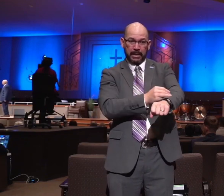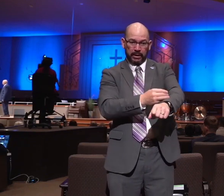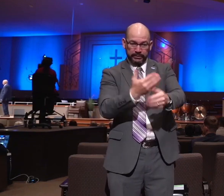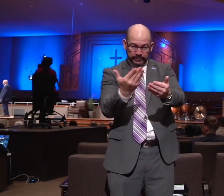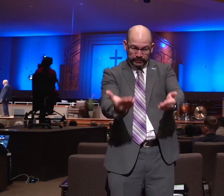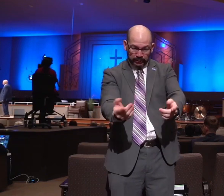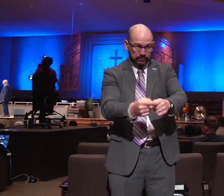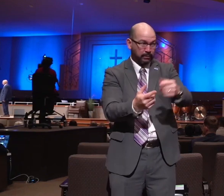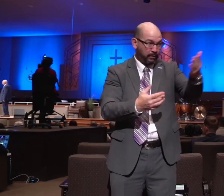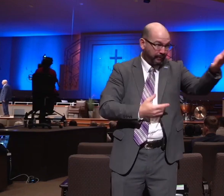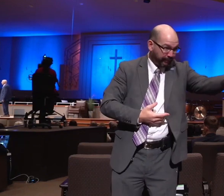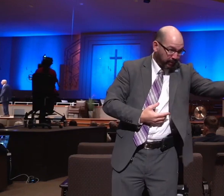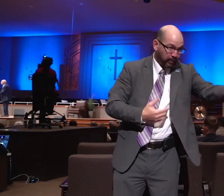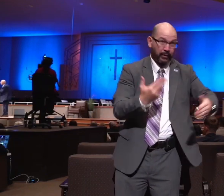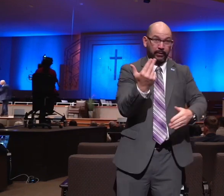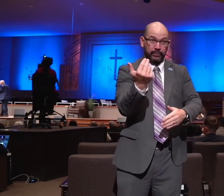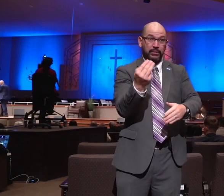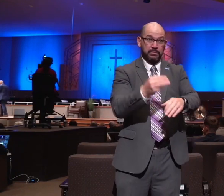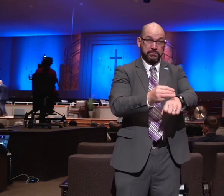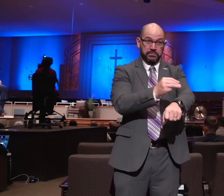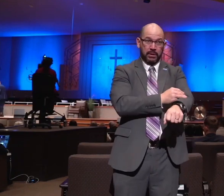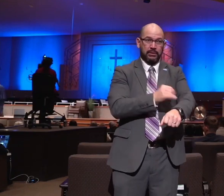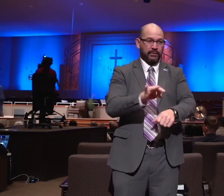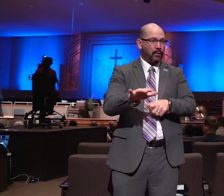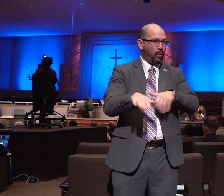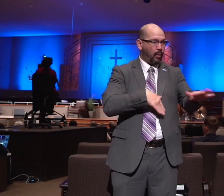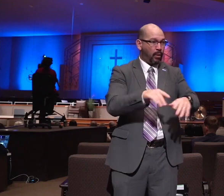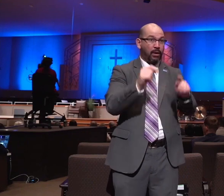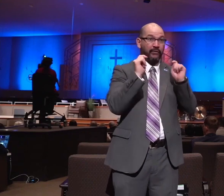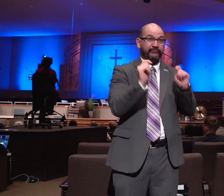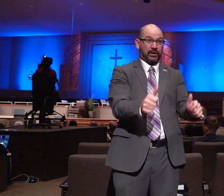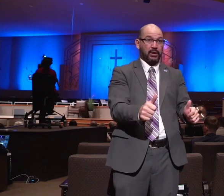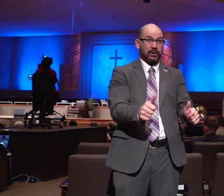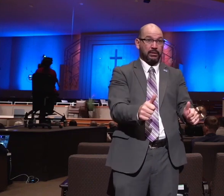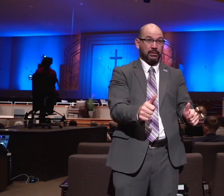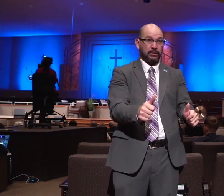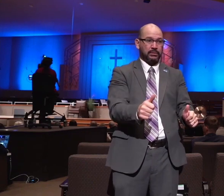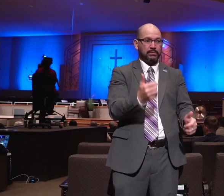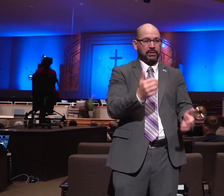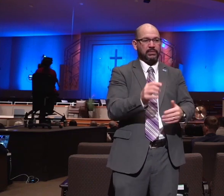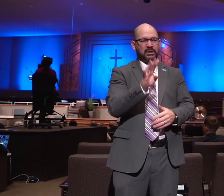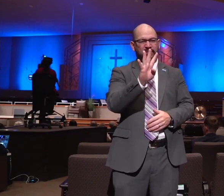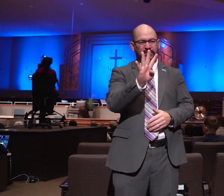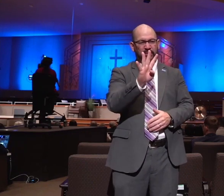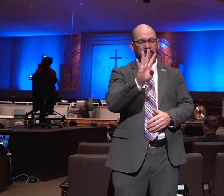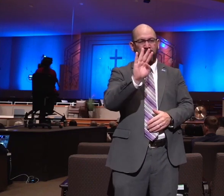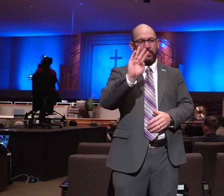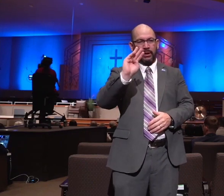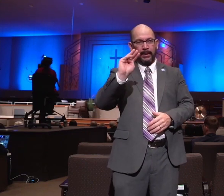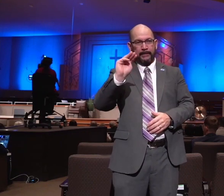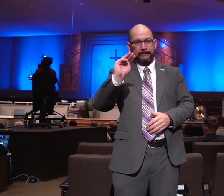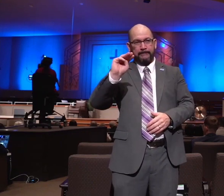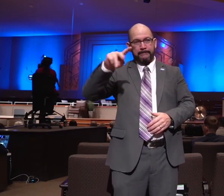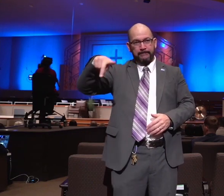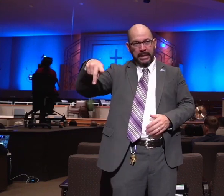Bethlehem if you walk really fast you'll go four miles an hour